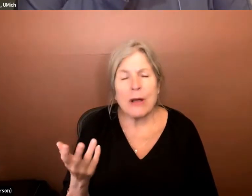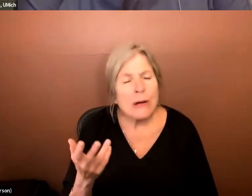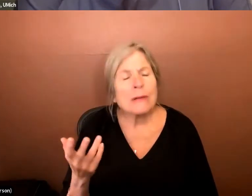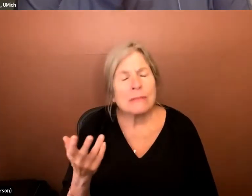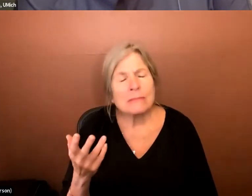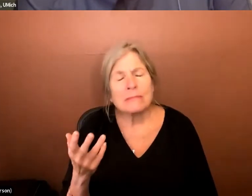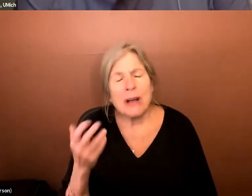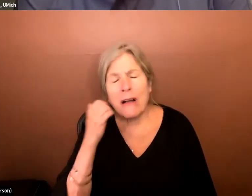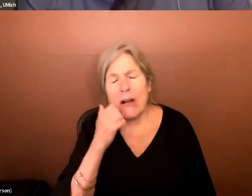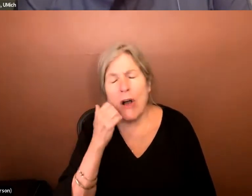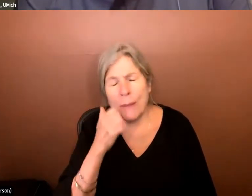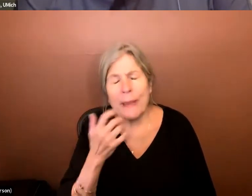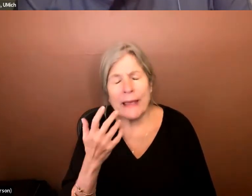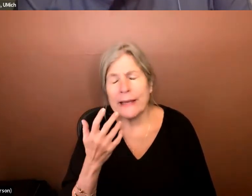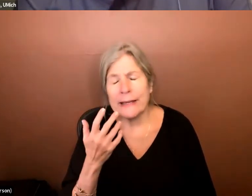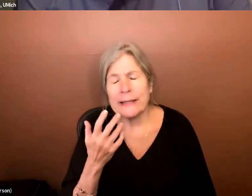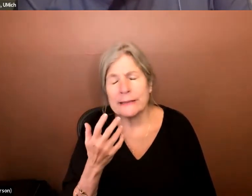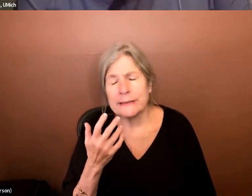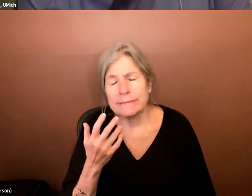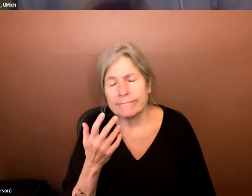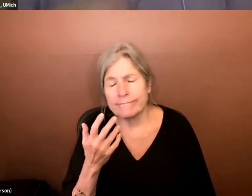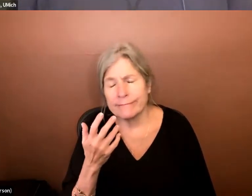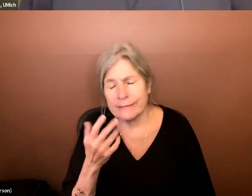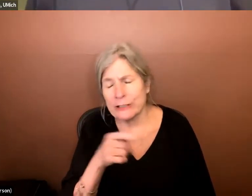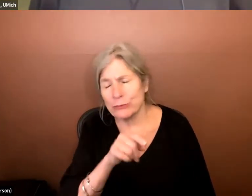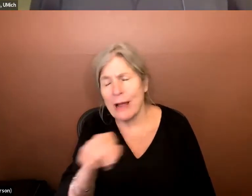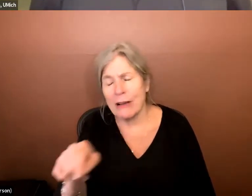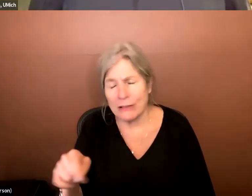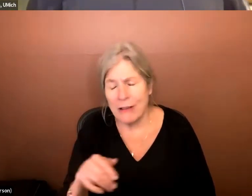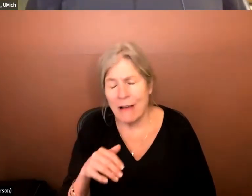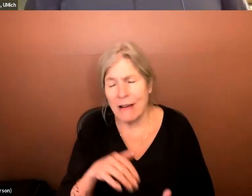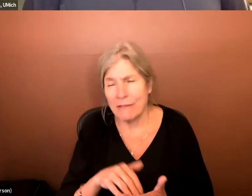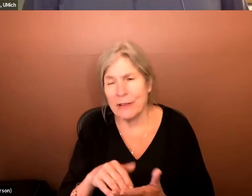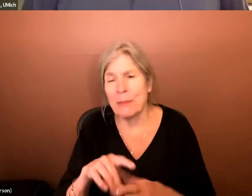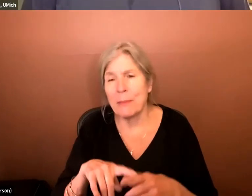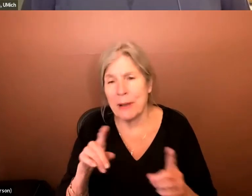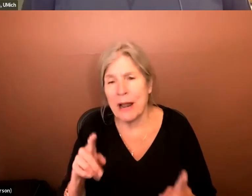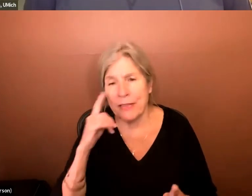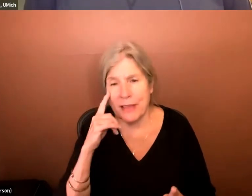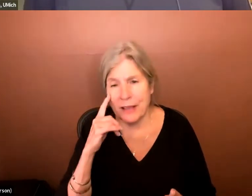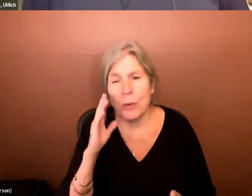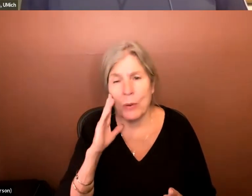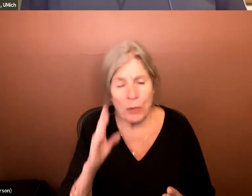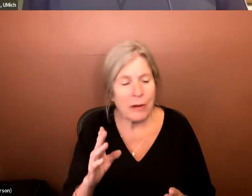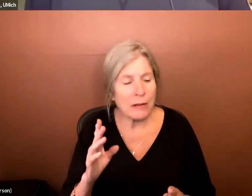at this point technology. I think it's one of the things that will come up a couple times probably. Sile,